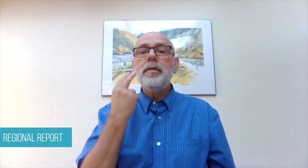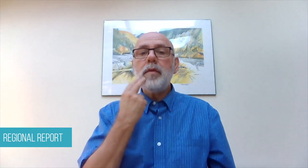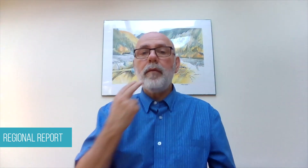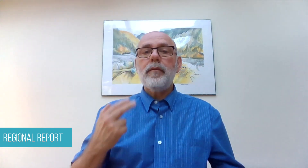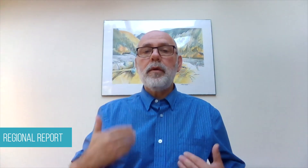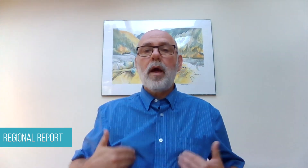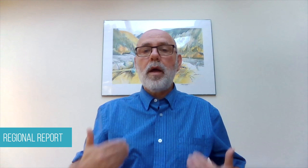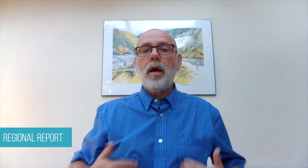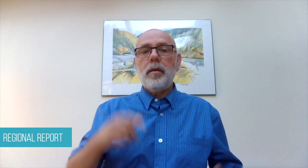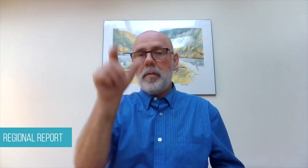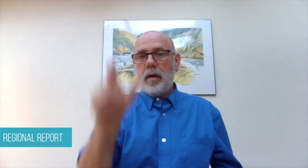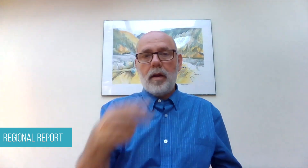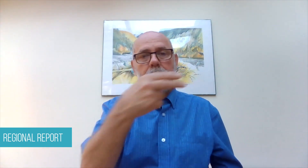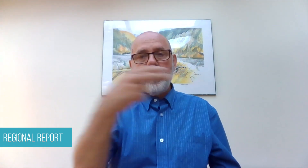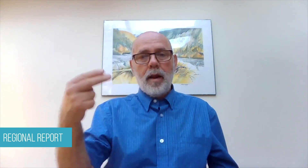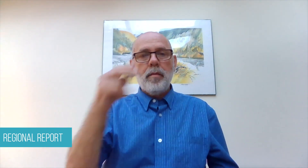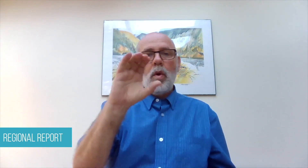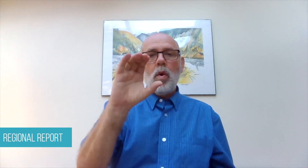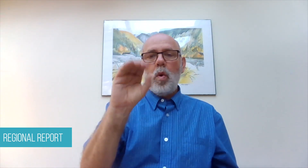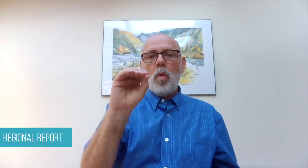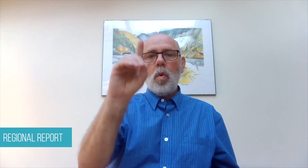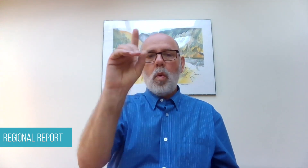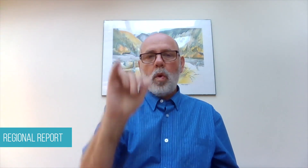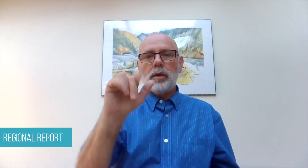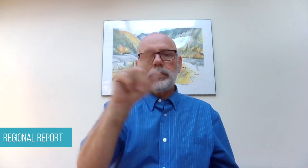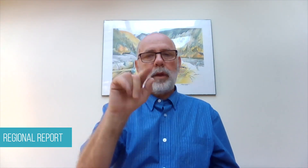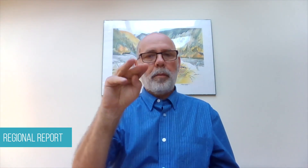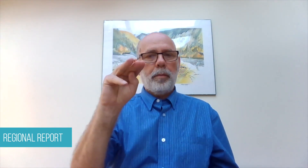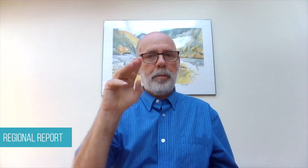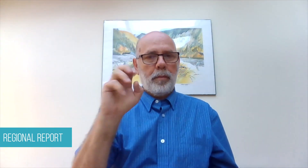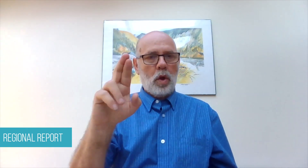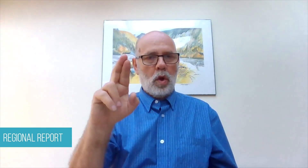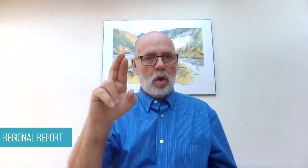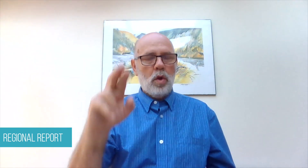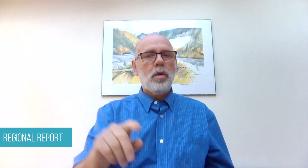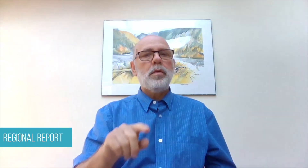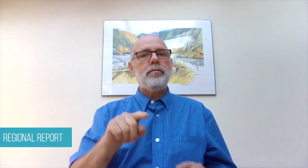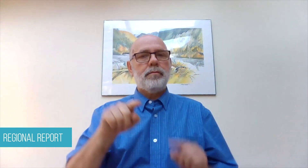named Cody Zimmer studied and graduated at Gallaudet University.